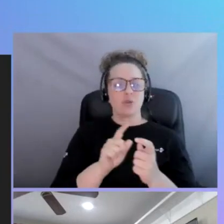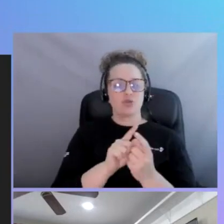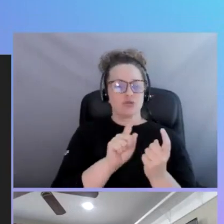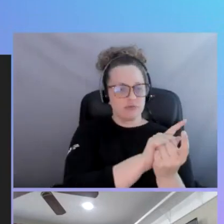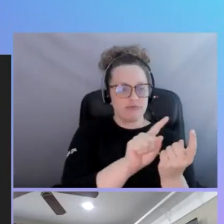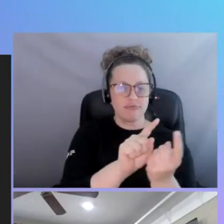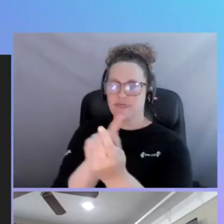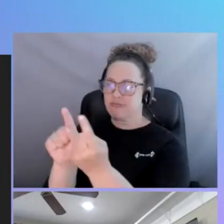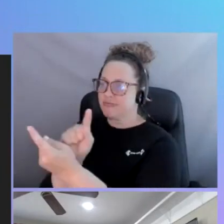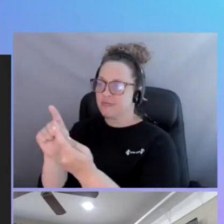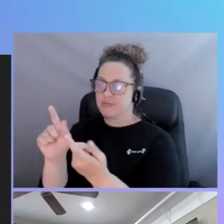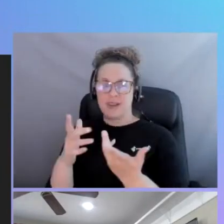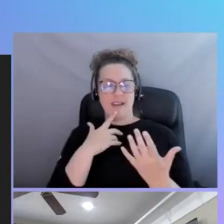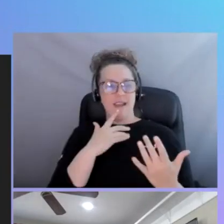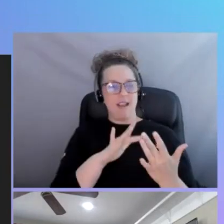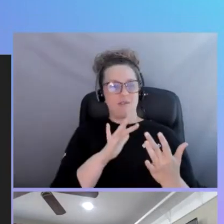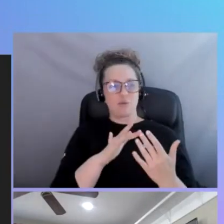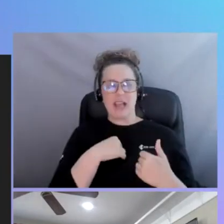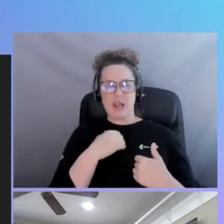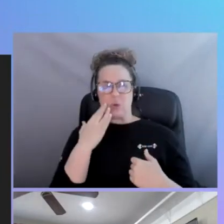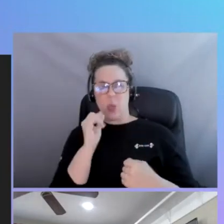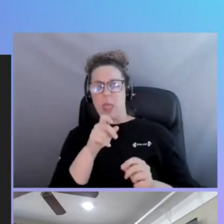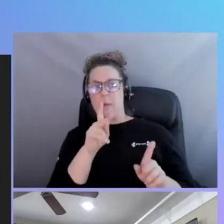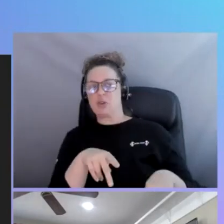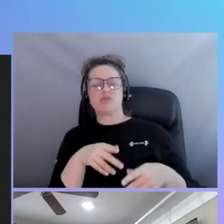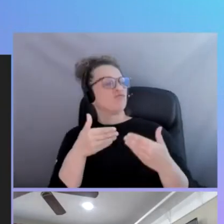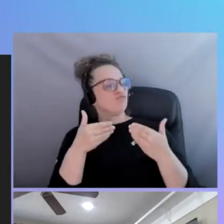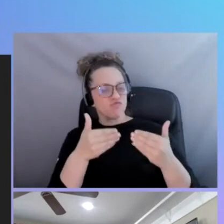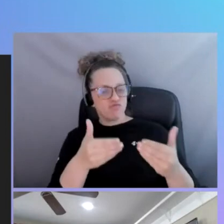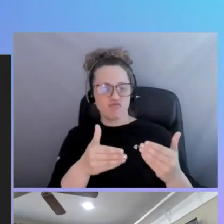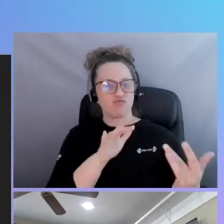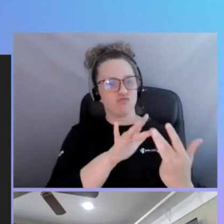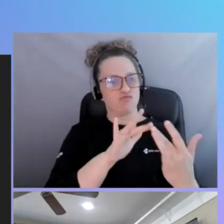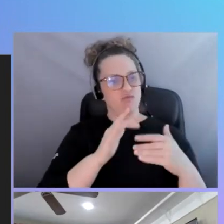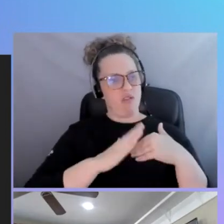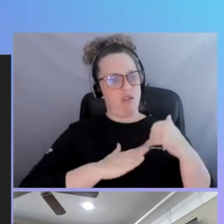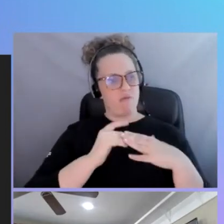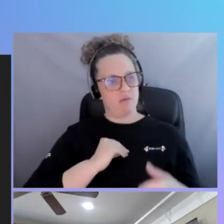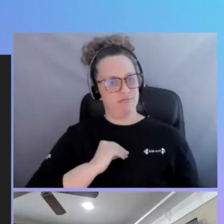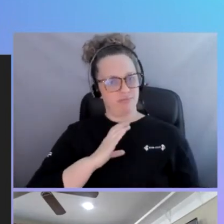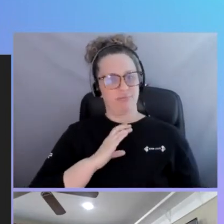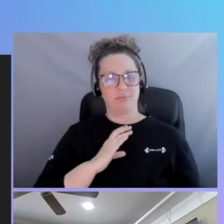people and be comfortable reaching out to strangers. You've got to know your organization structure. You need